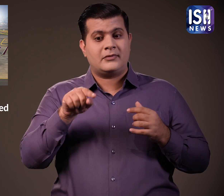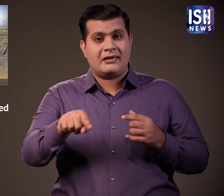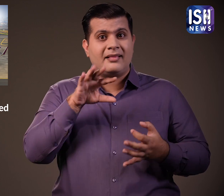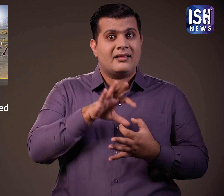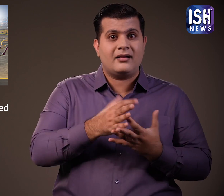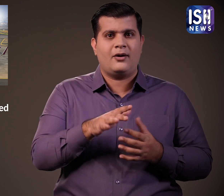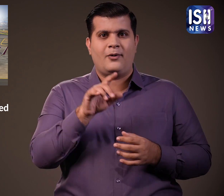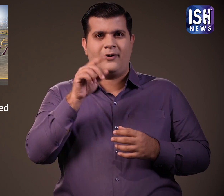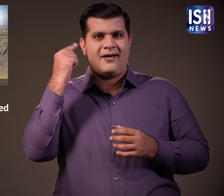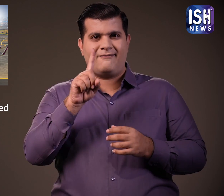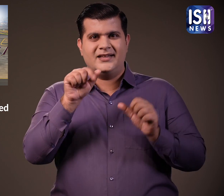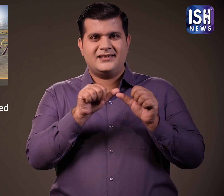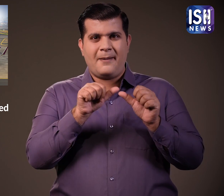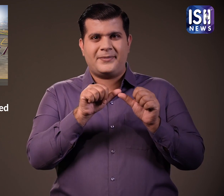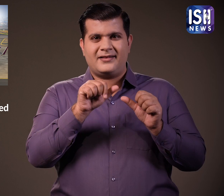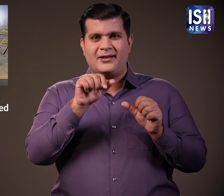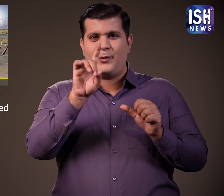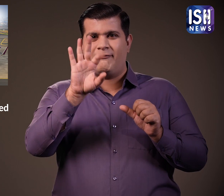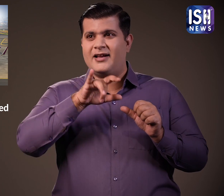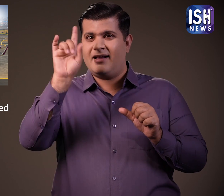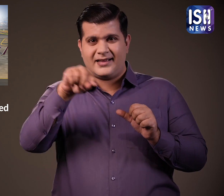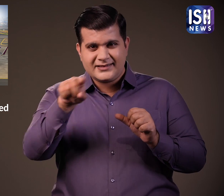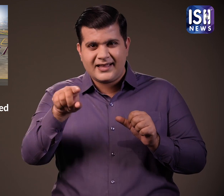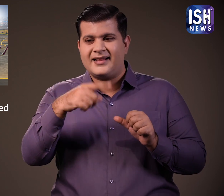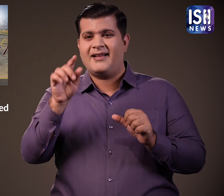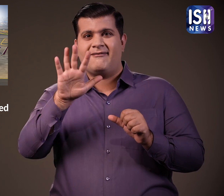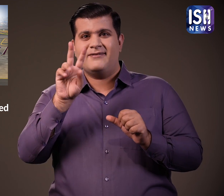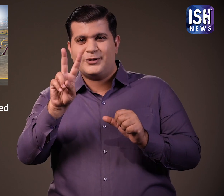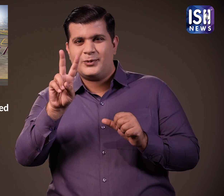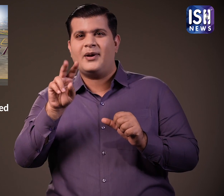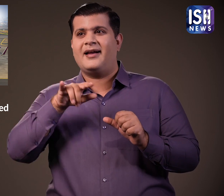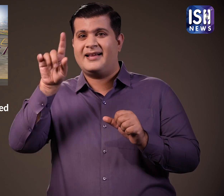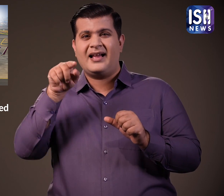This was the reason behind the flight cancellation on 1st and 2nd April 2024.